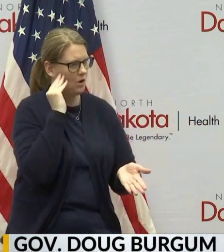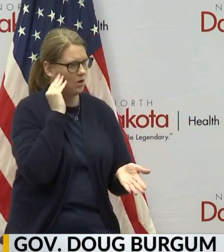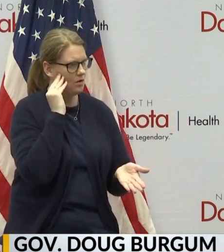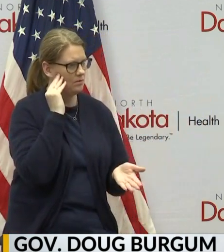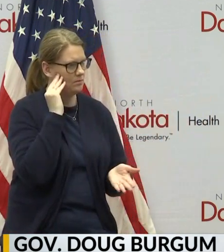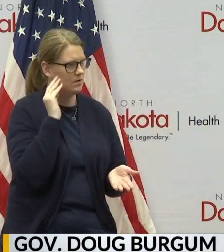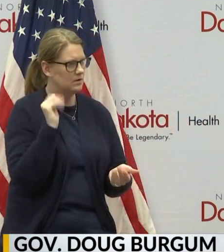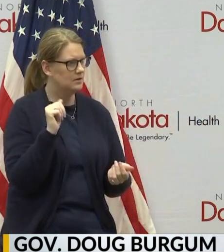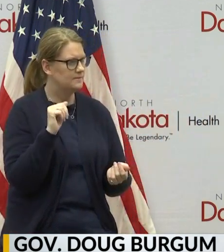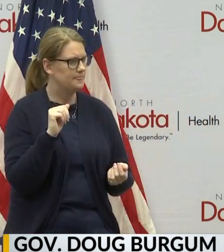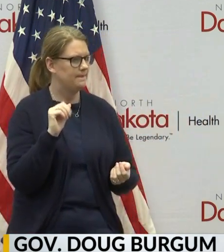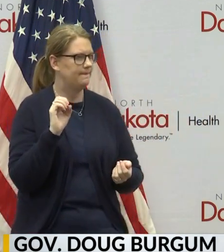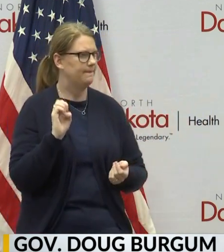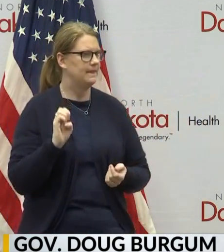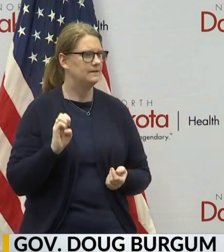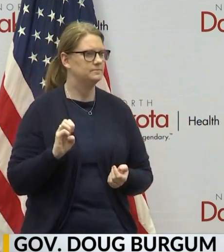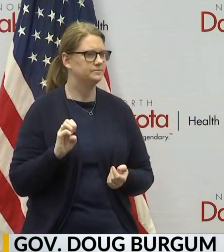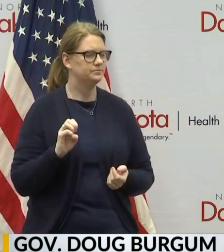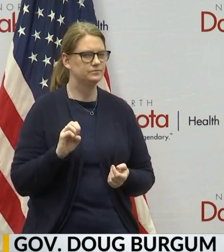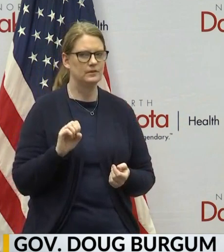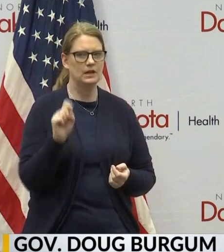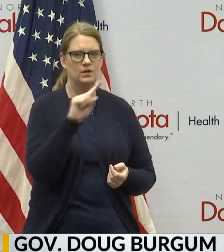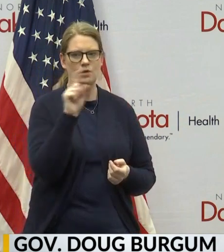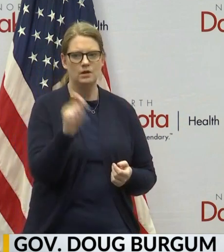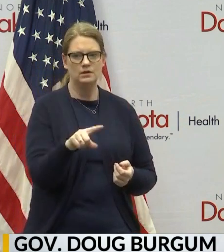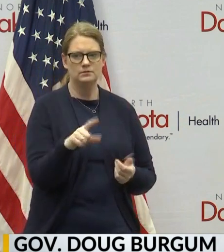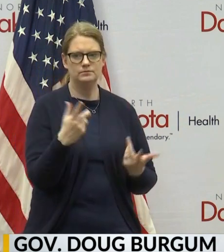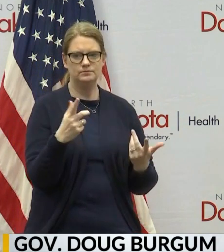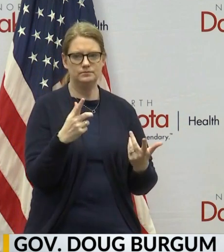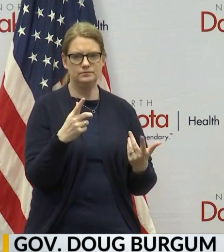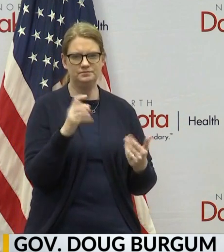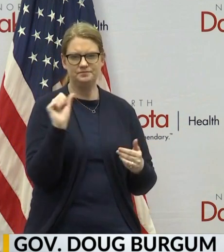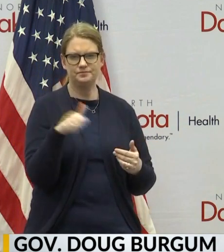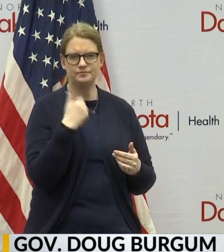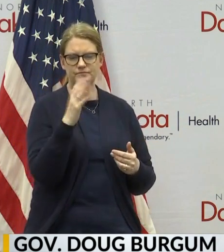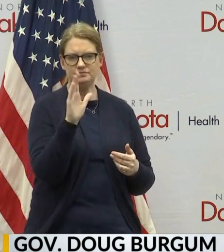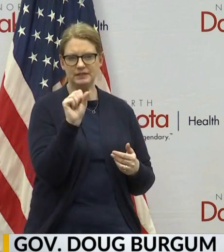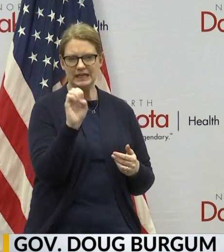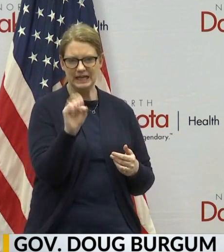JACK DURA. HAVE THERE BEEN ANY CASES IDENTIFIED IN A NURSING HOME,